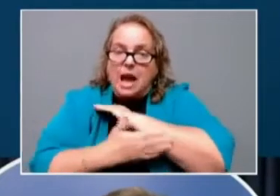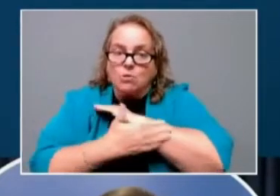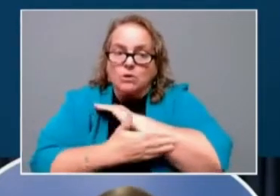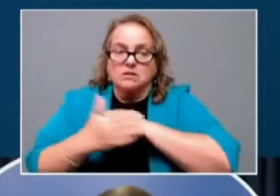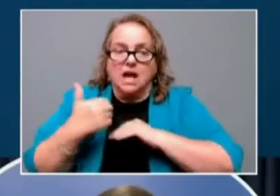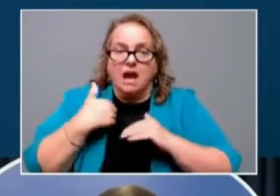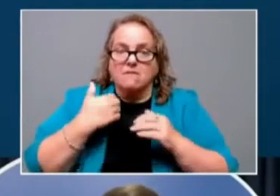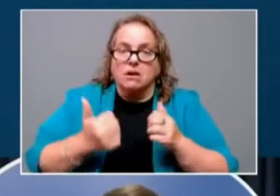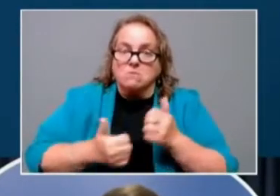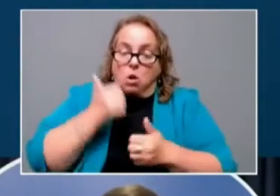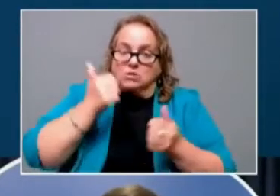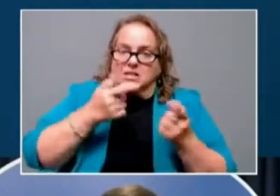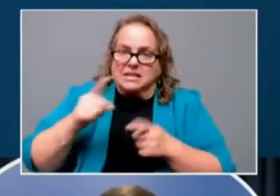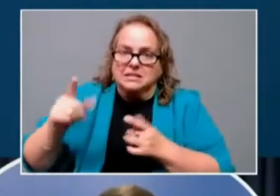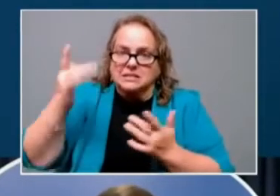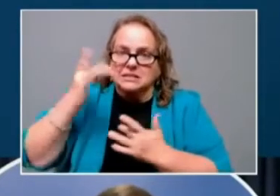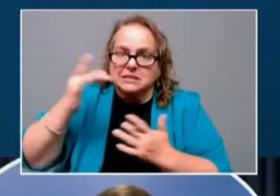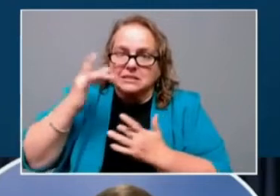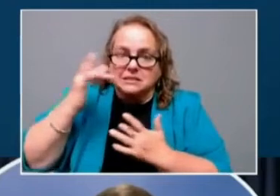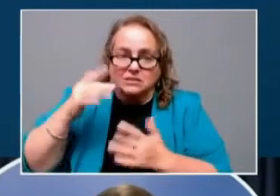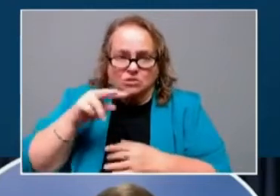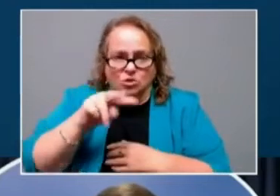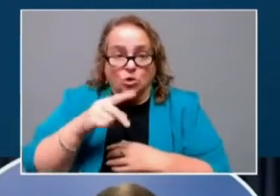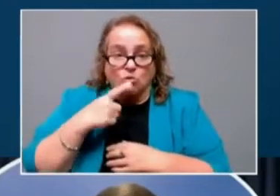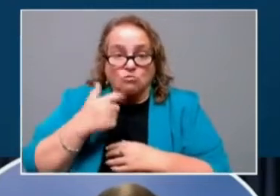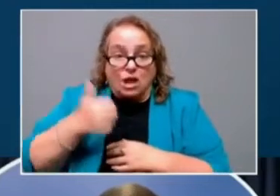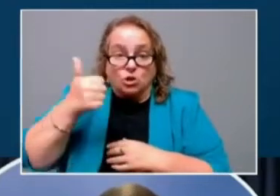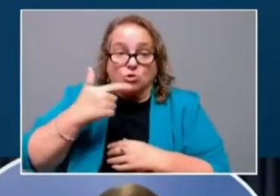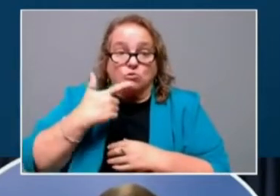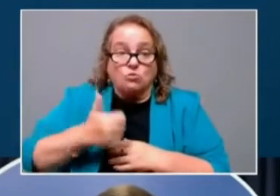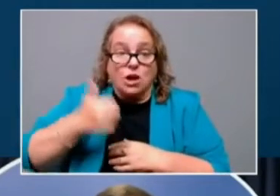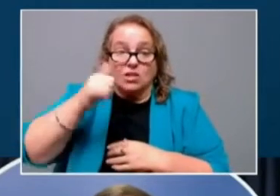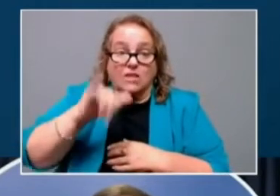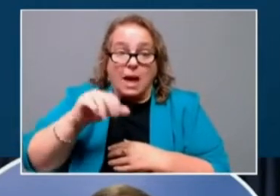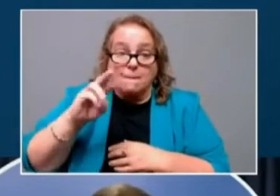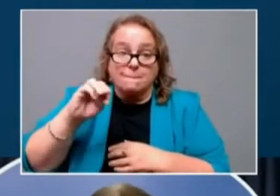the red on that map, that means the more sickness there is more illness.